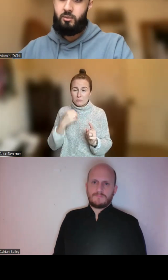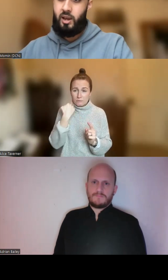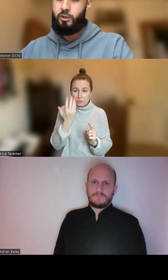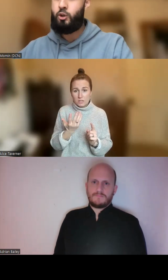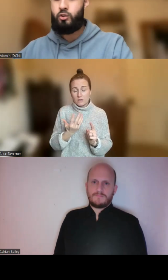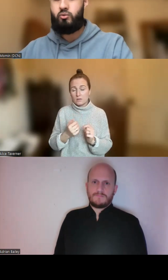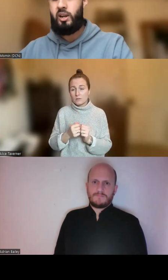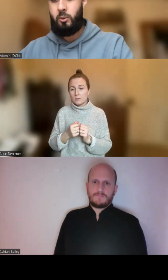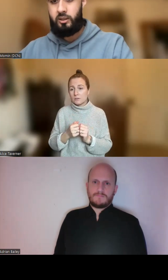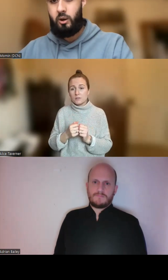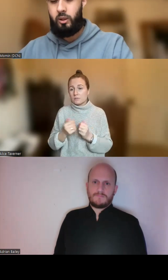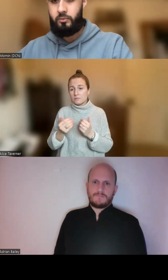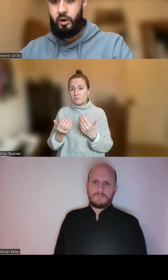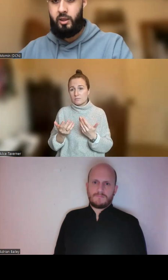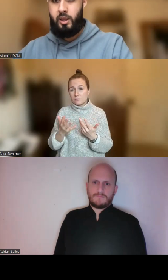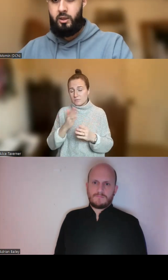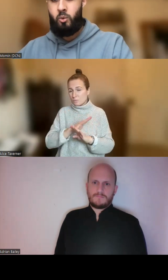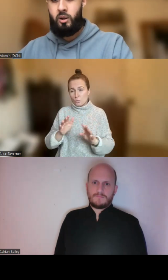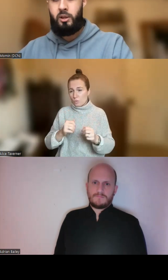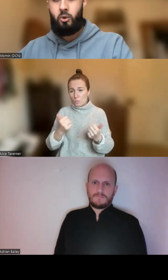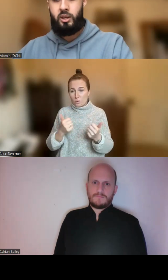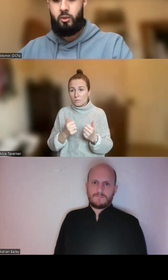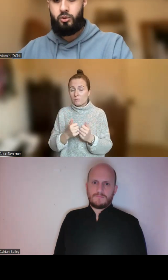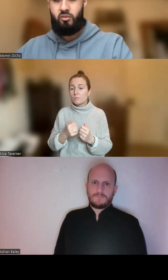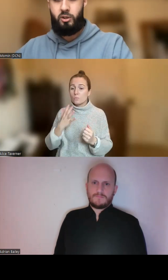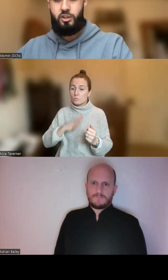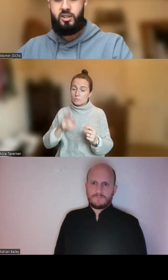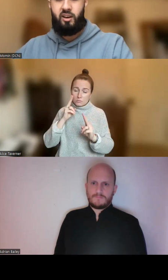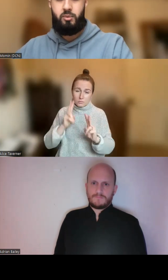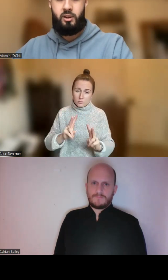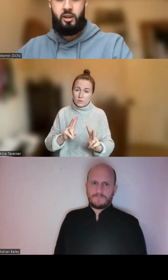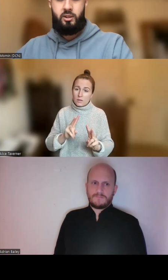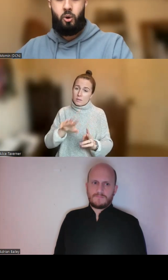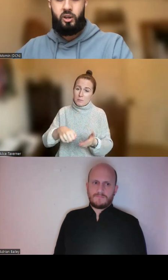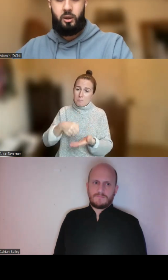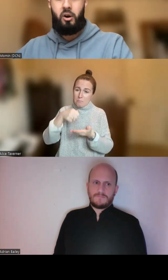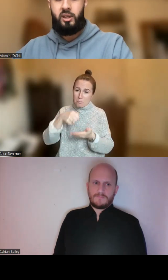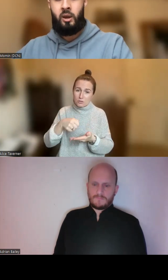sometimes it doesn't really work that well. You want to be looking at those budgets that I've been talking about here